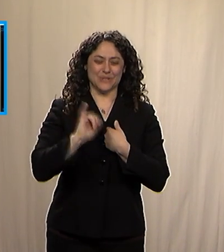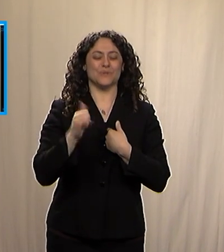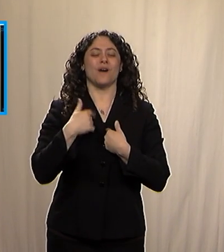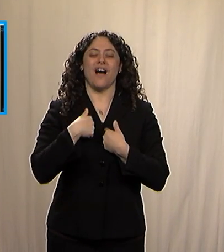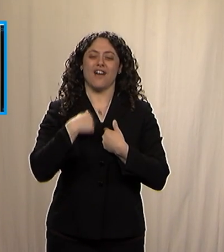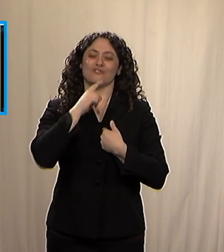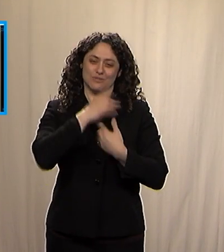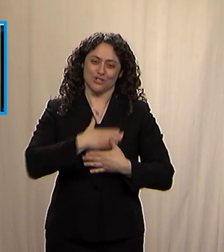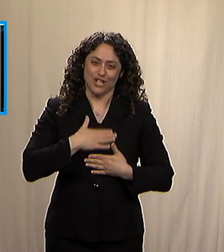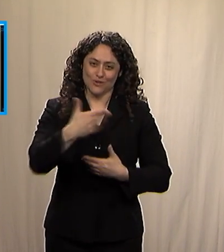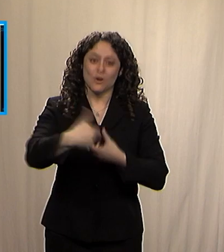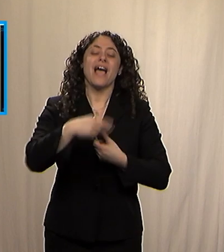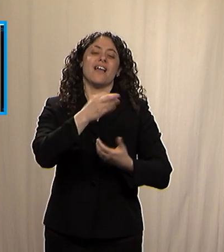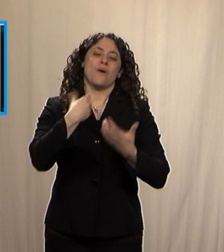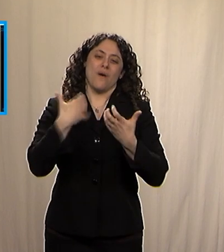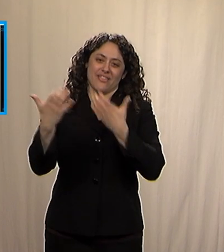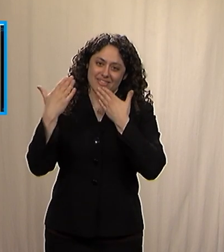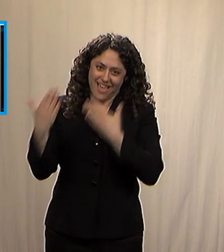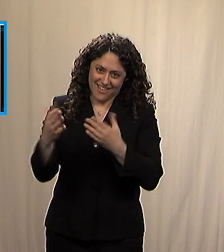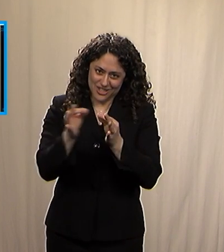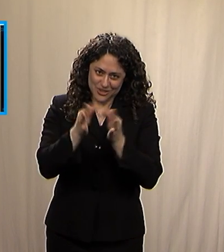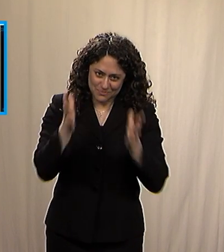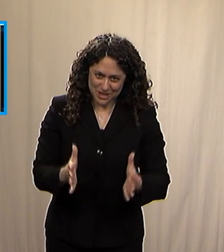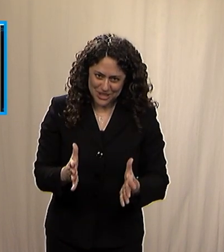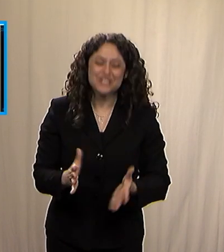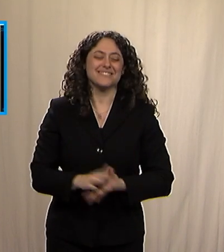first I want to thank the interpreters.